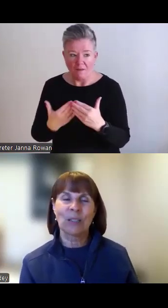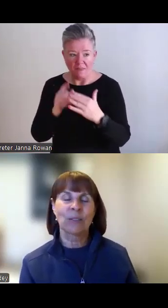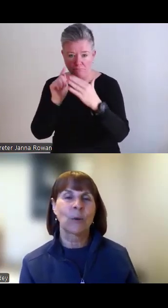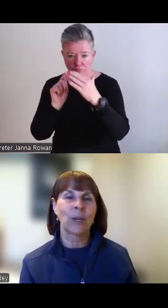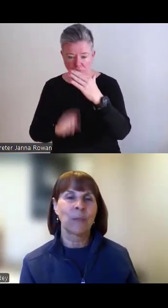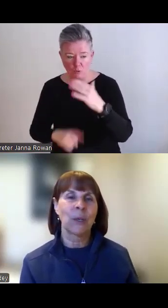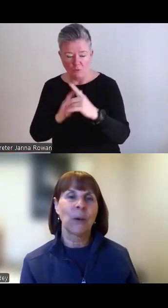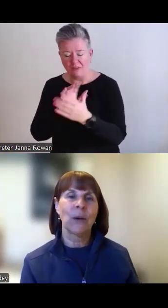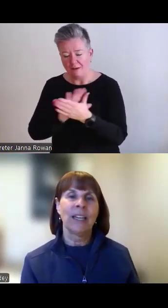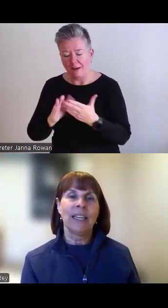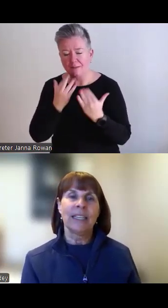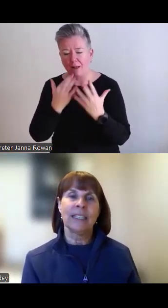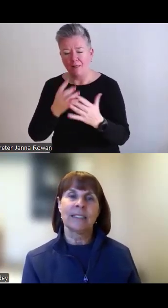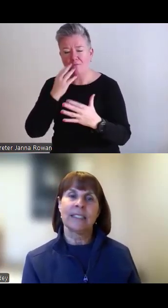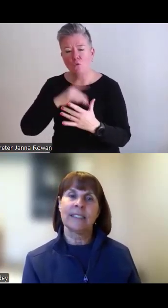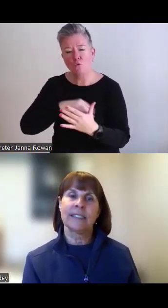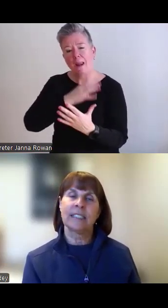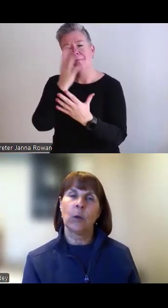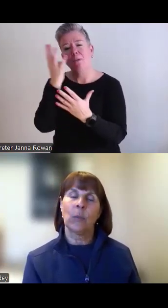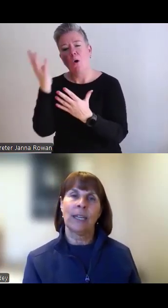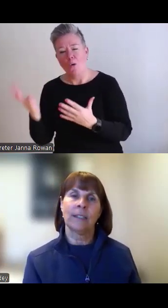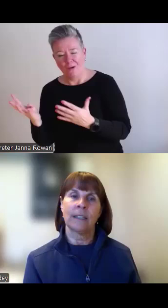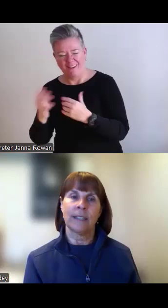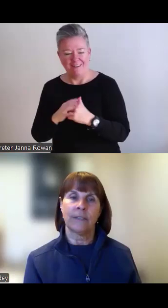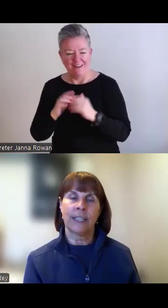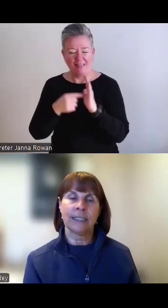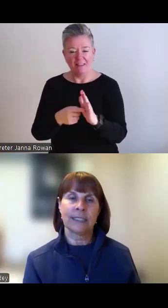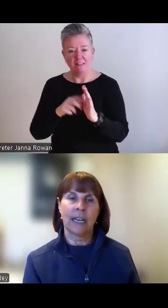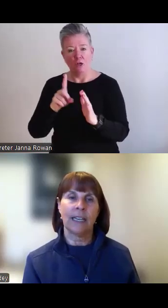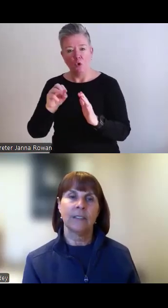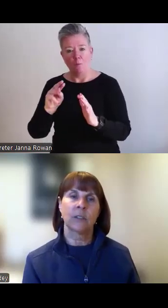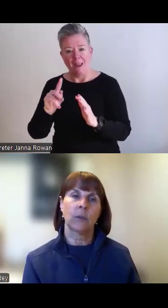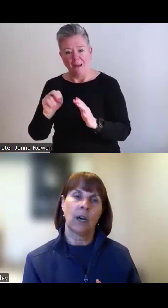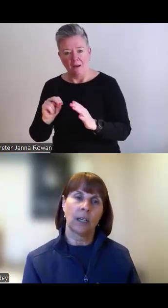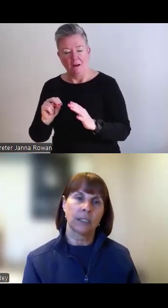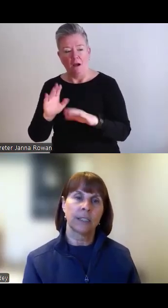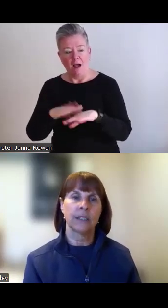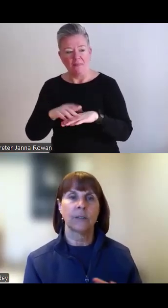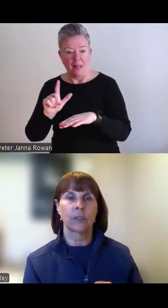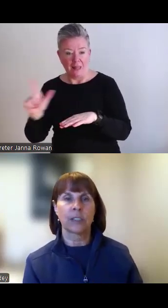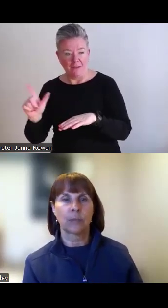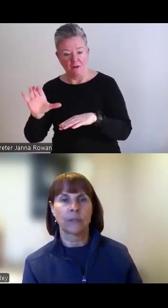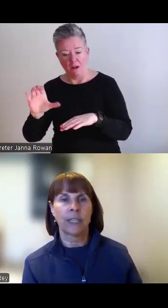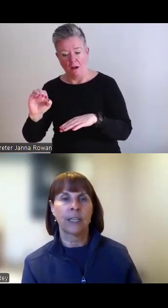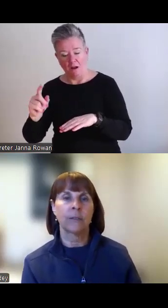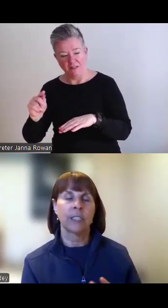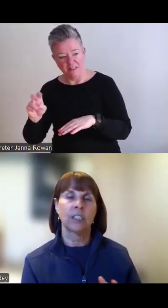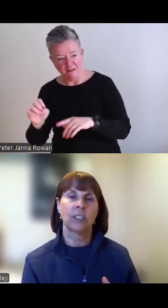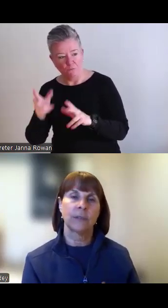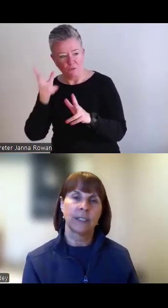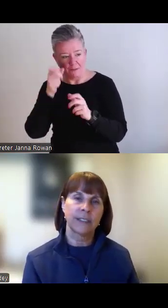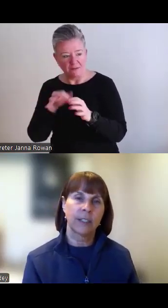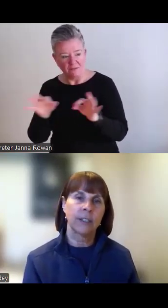nice colorful rainbow. It lists the domain on the left hand side, so cognitive, receptive language,